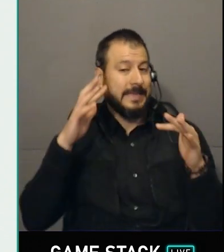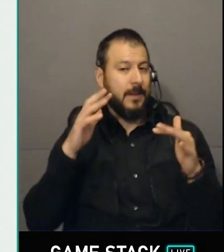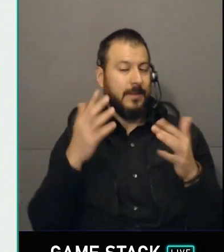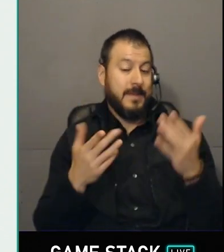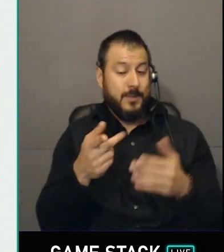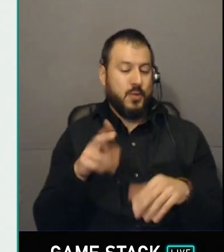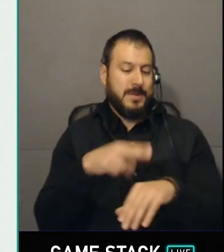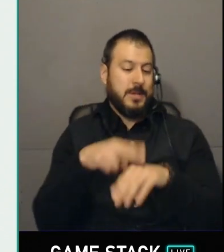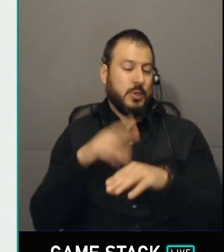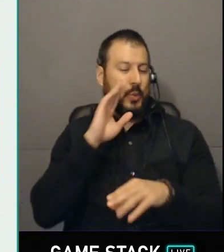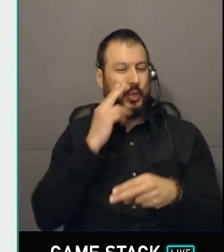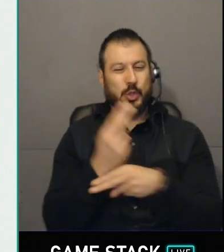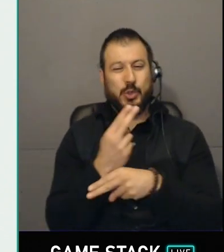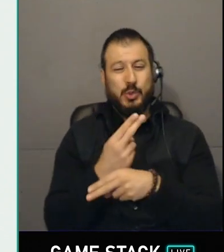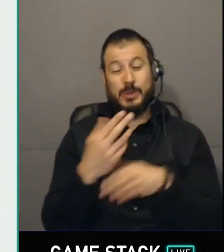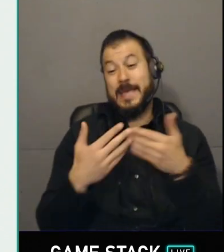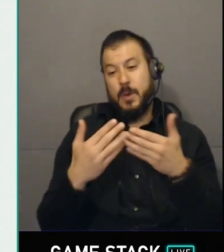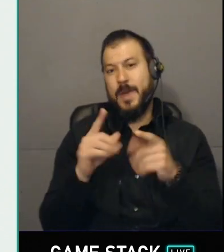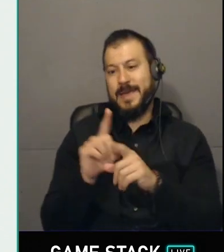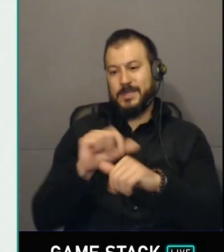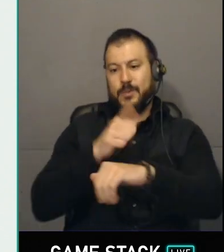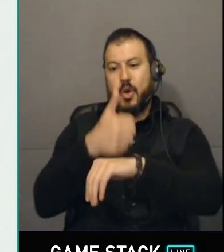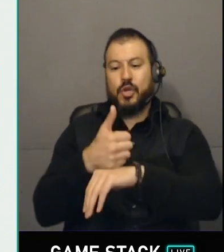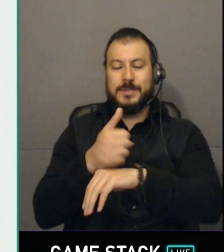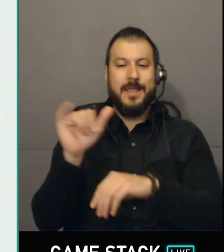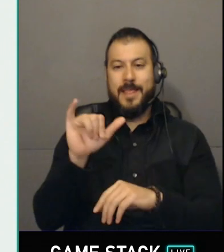to help as markers on things like torches.